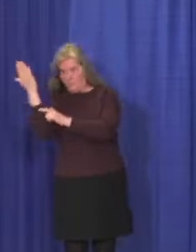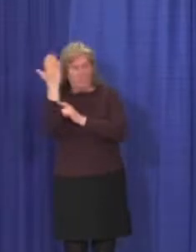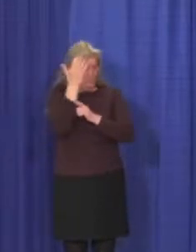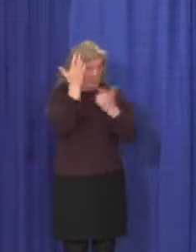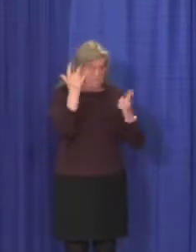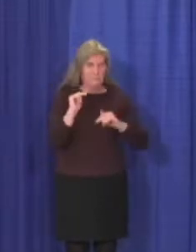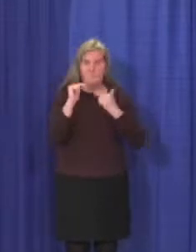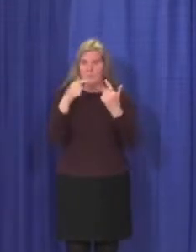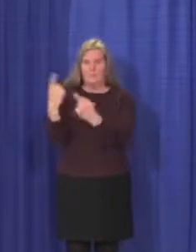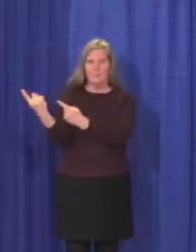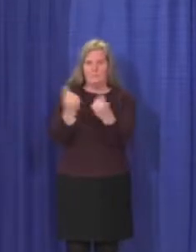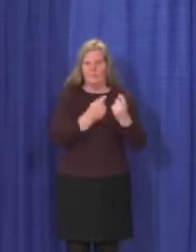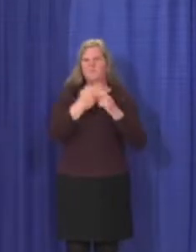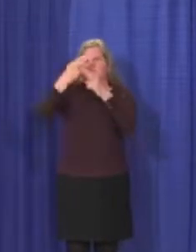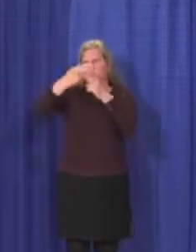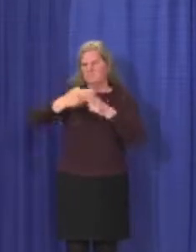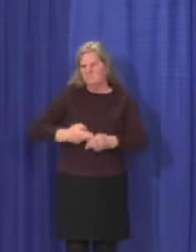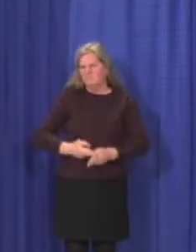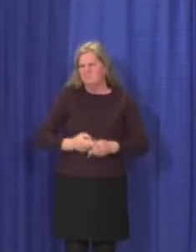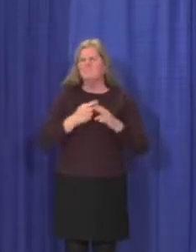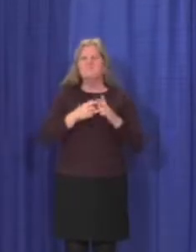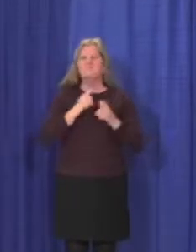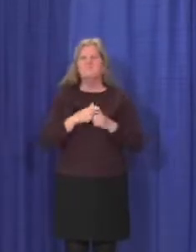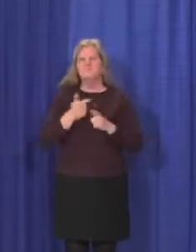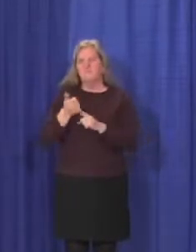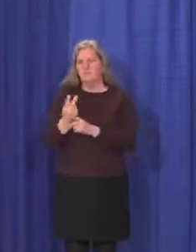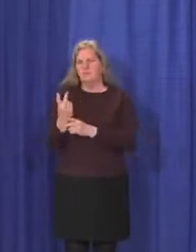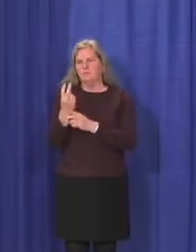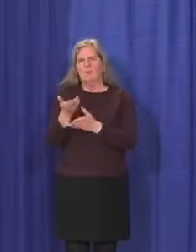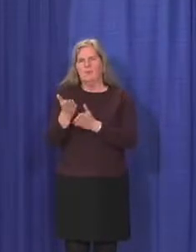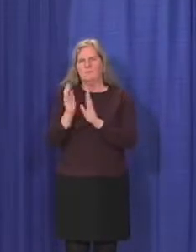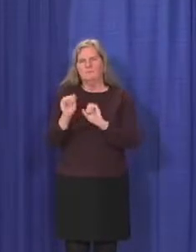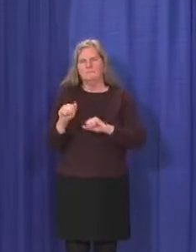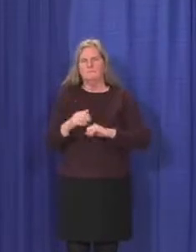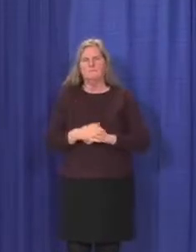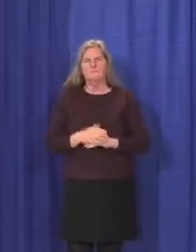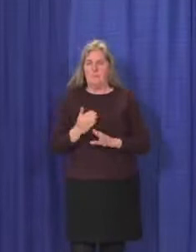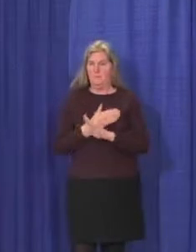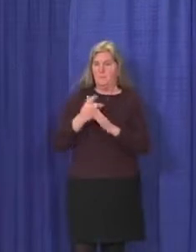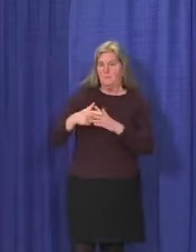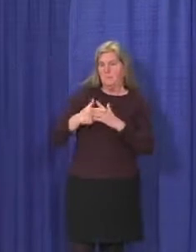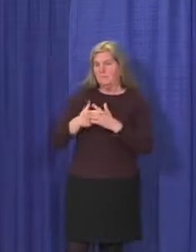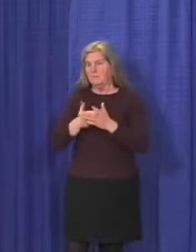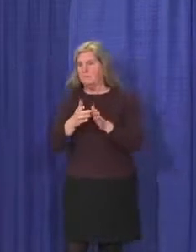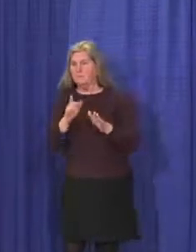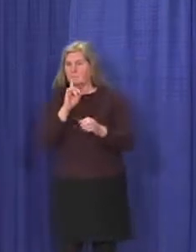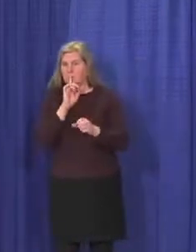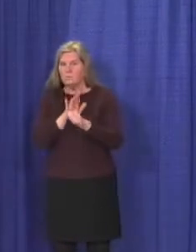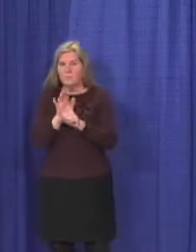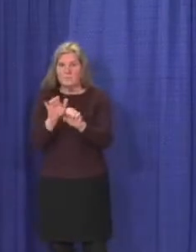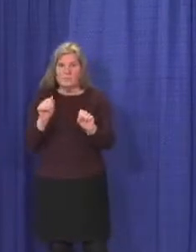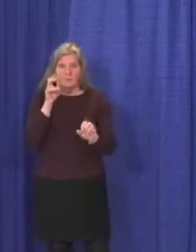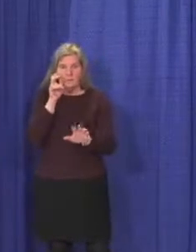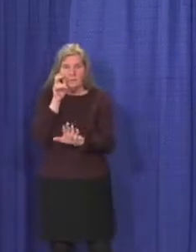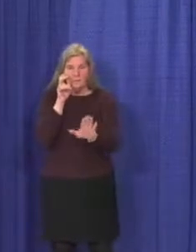We will go to the phone lines for questions by reporters and will call you by name and you will each have two questions.